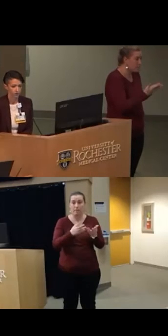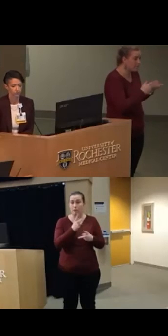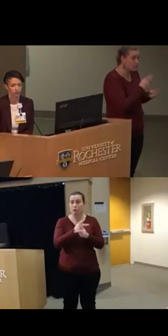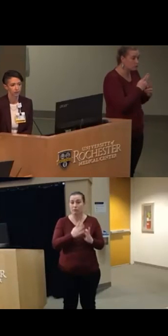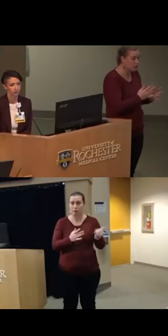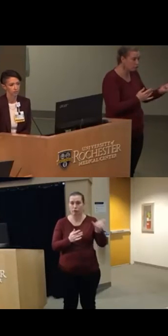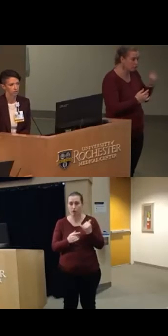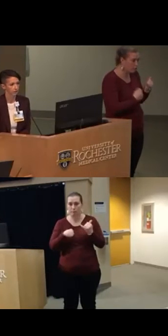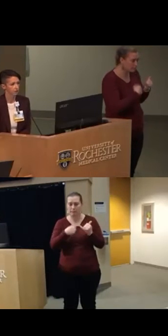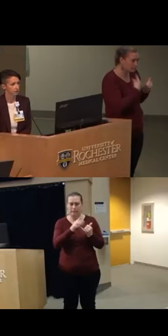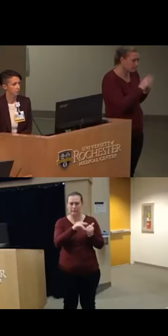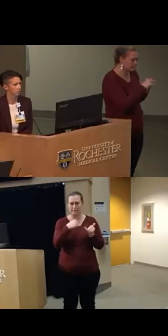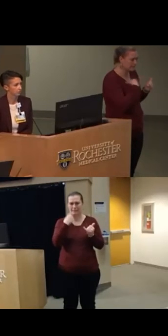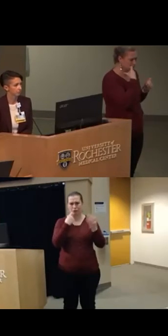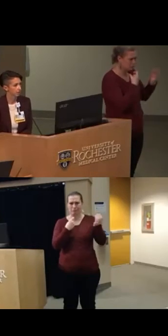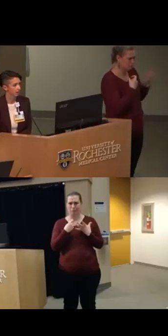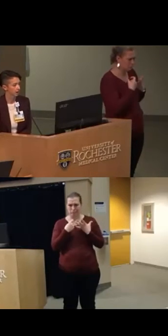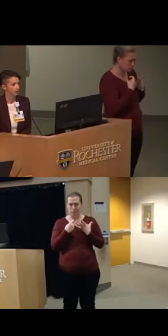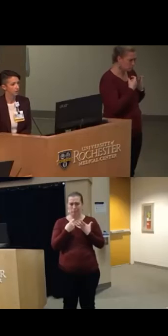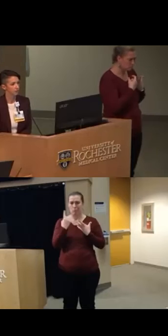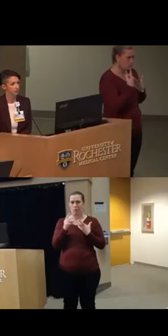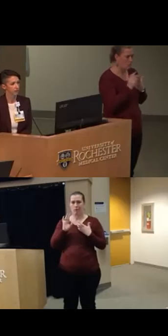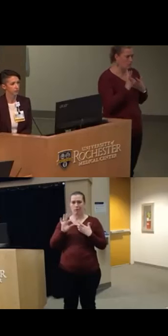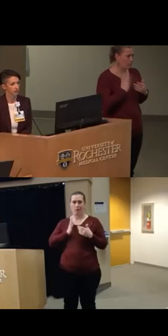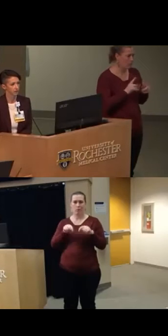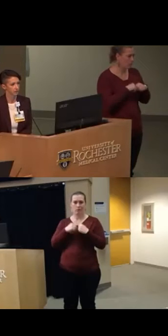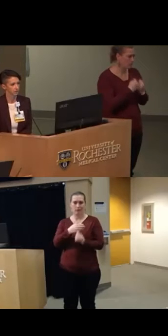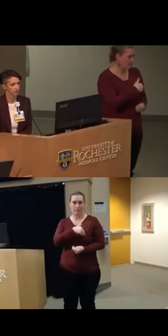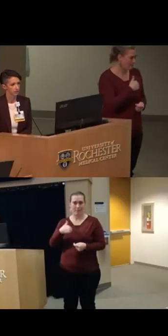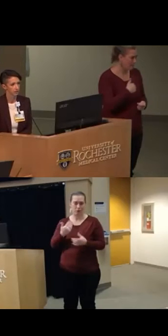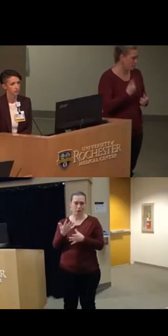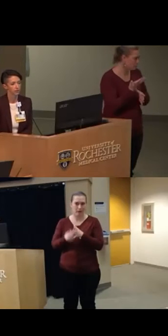just received notification that one of our team members passed away unexpectedly can you please